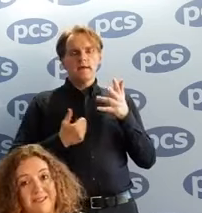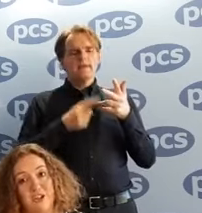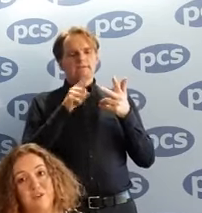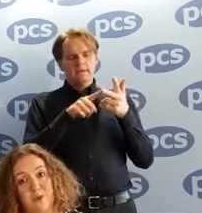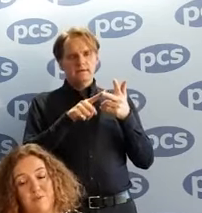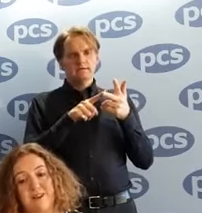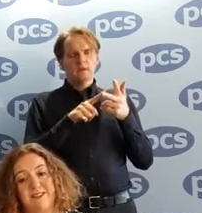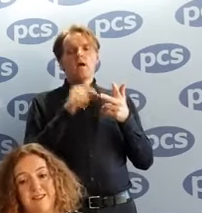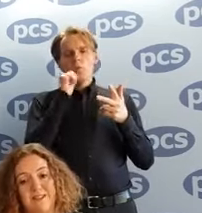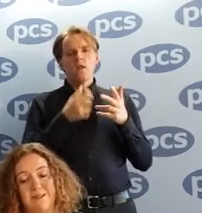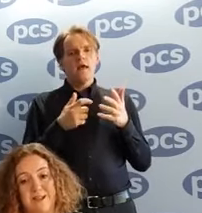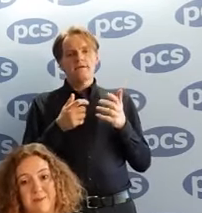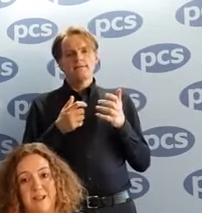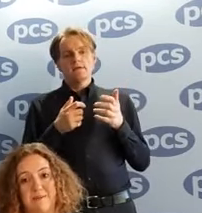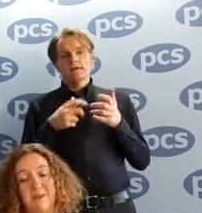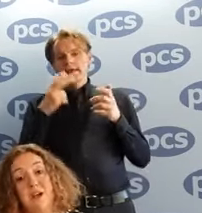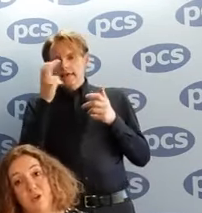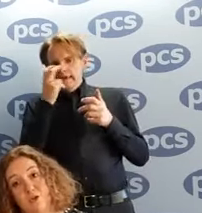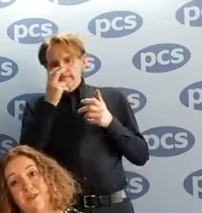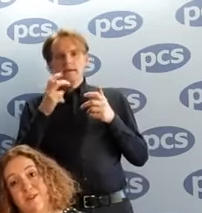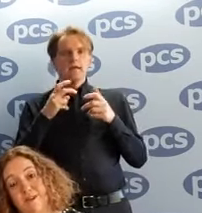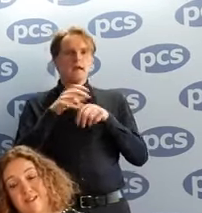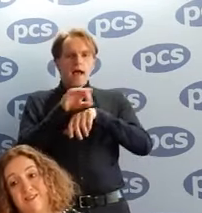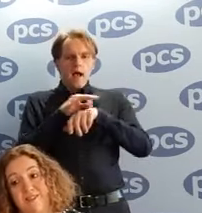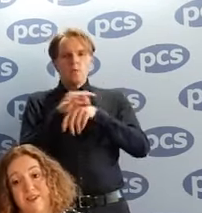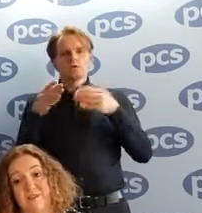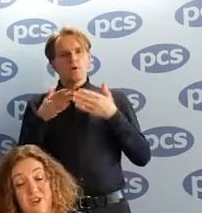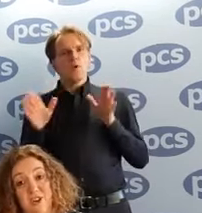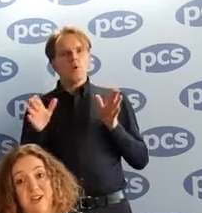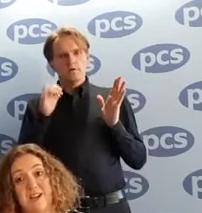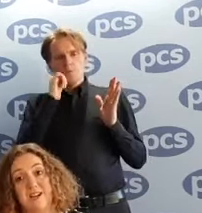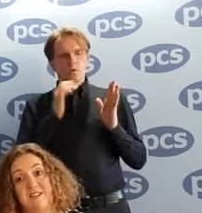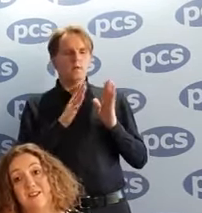extension of operating hours to 8pm during the rest of the of this year and